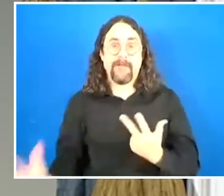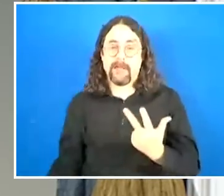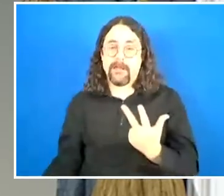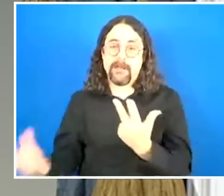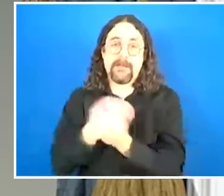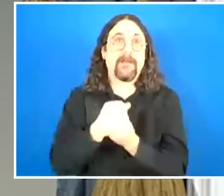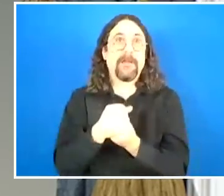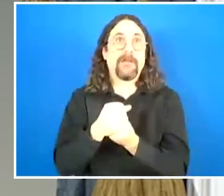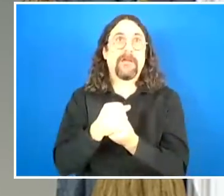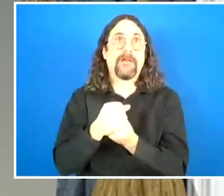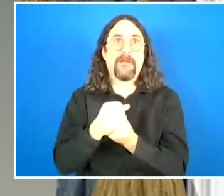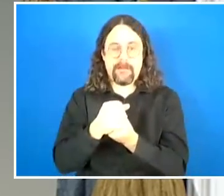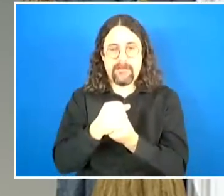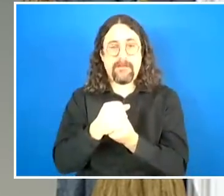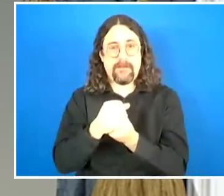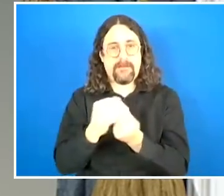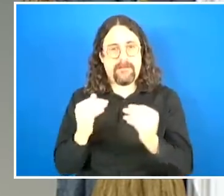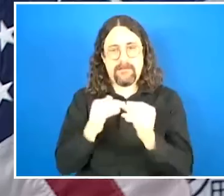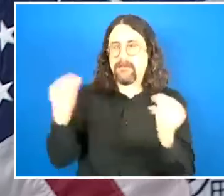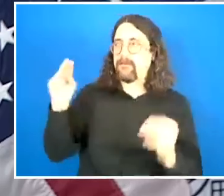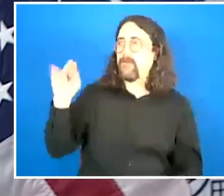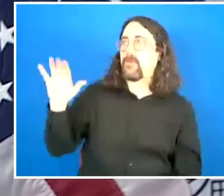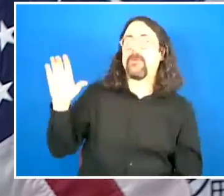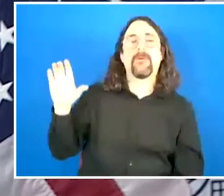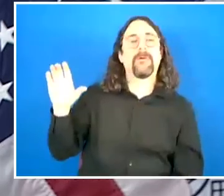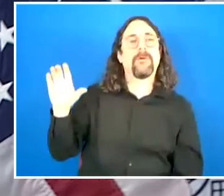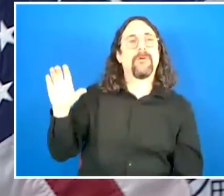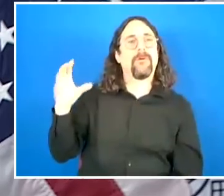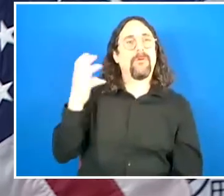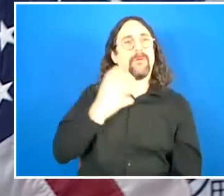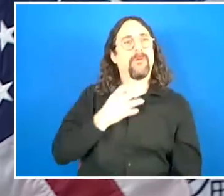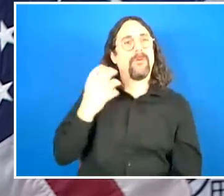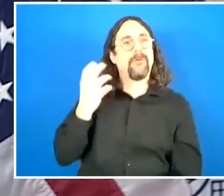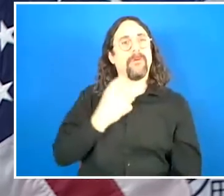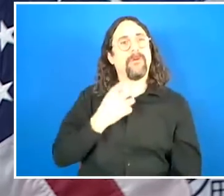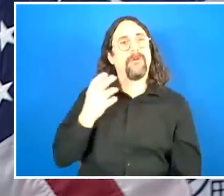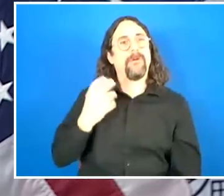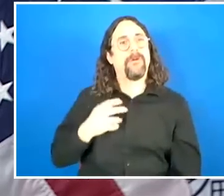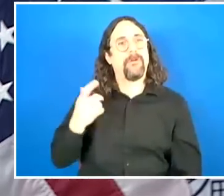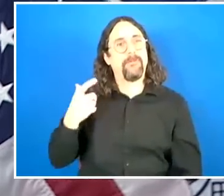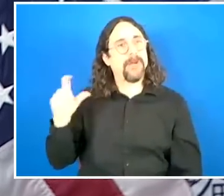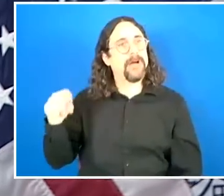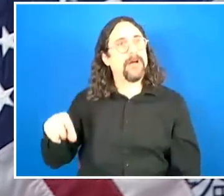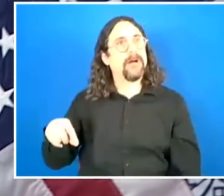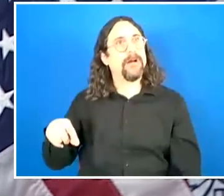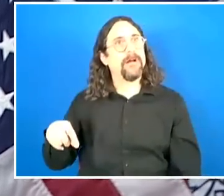DONE, BUT ALSO UNDERSTAND THAT THERE'S MUCH MORE